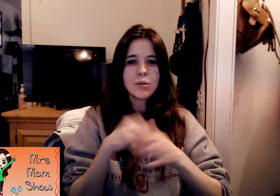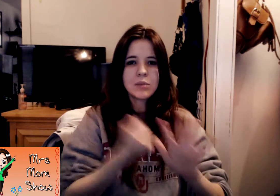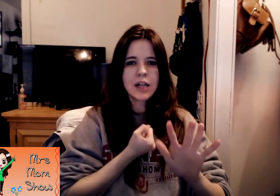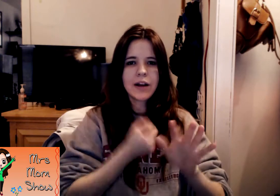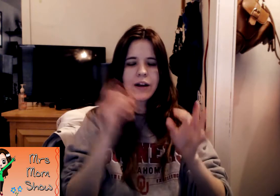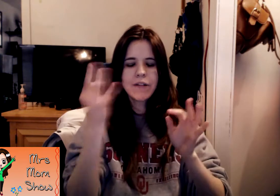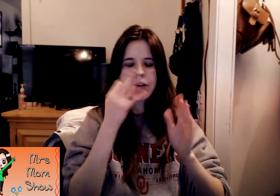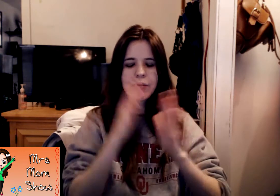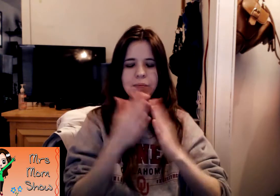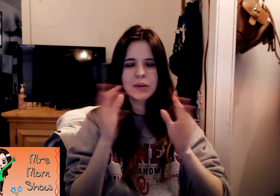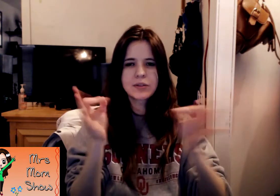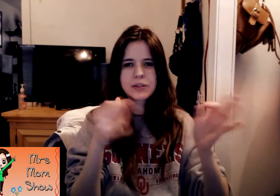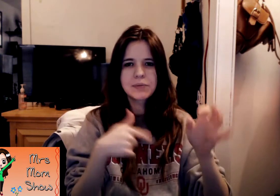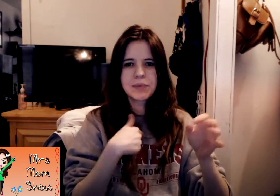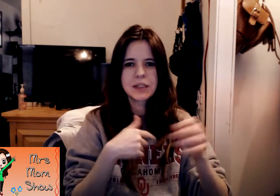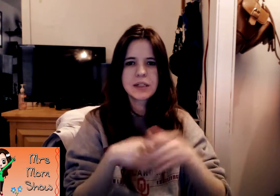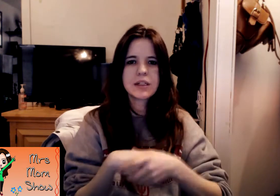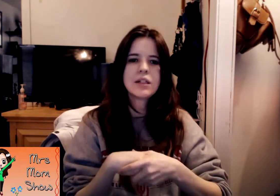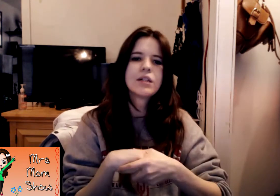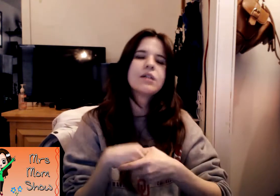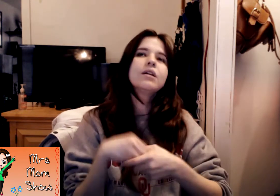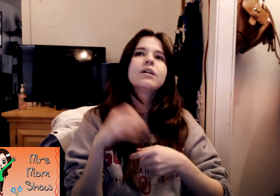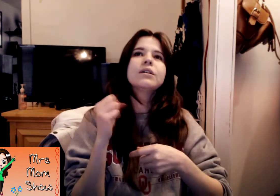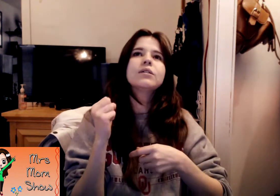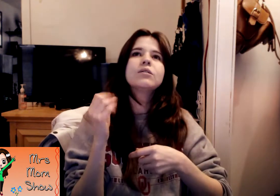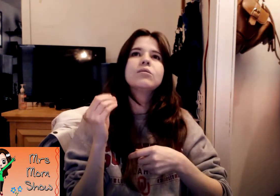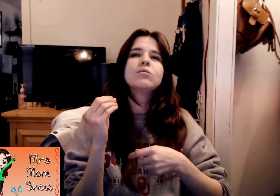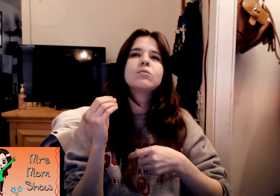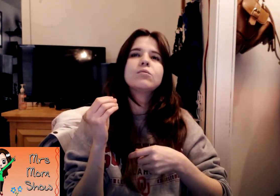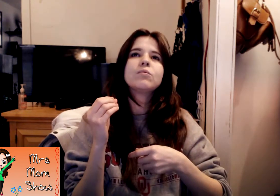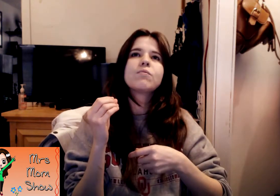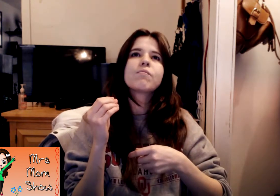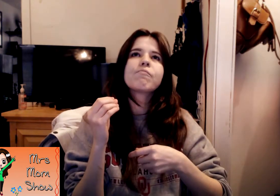Sorry, the Facebook is distracting me. [Notifications] So...